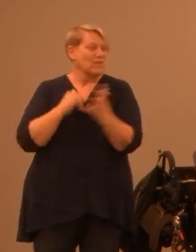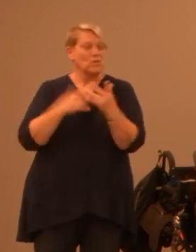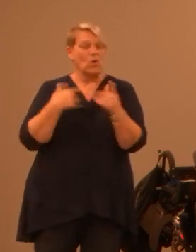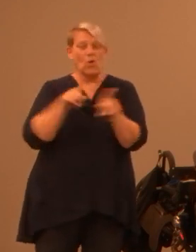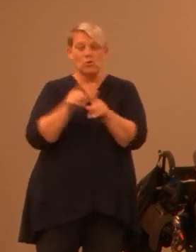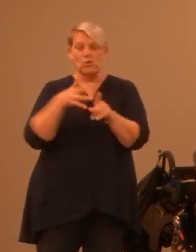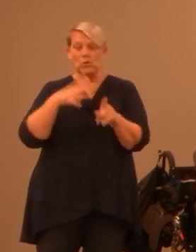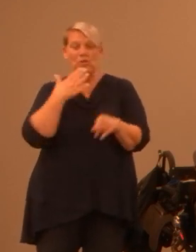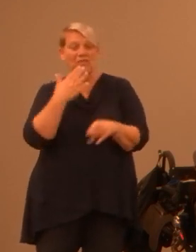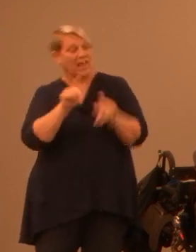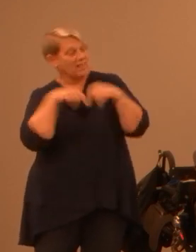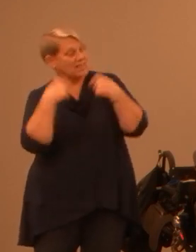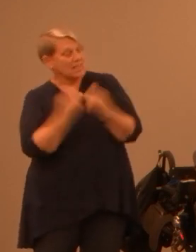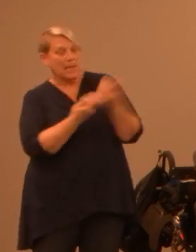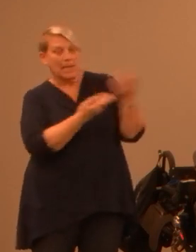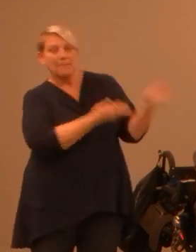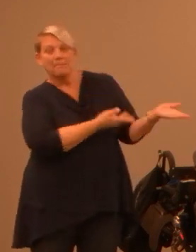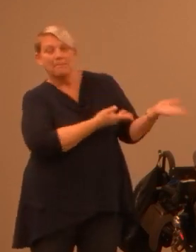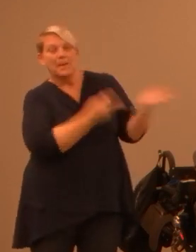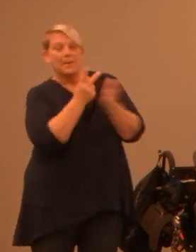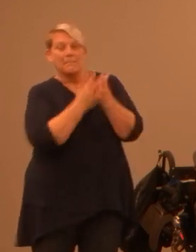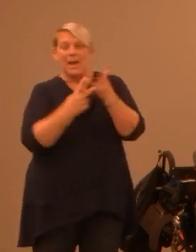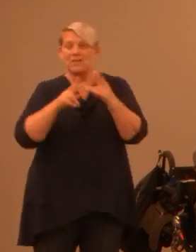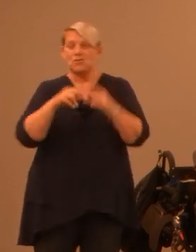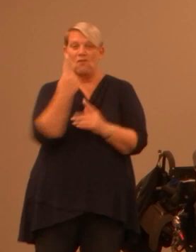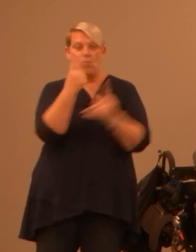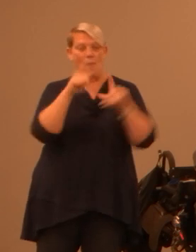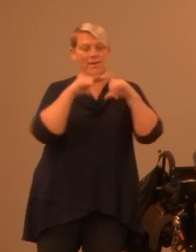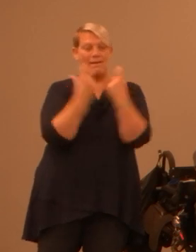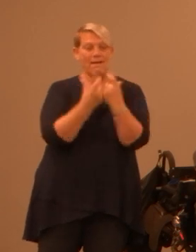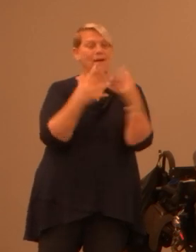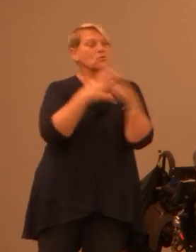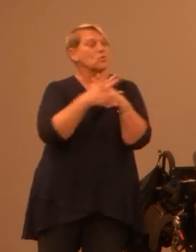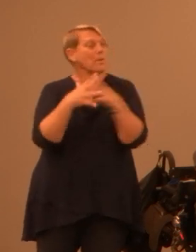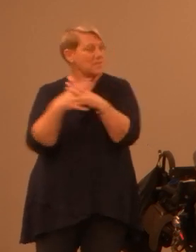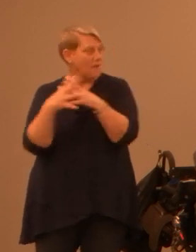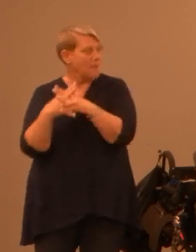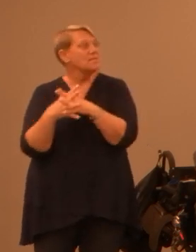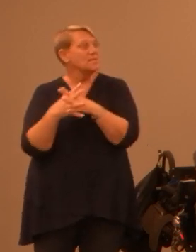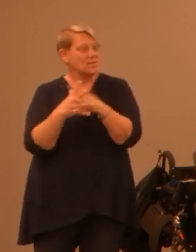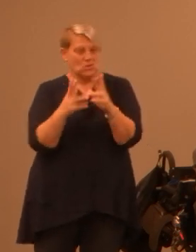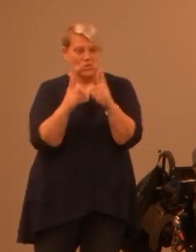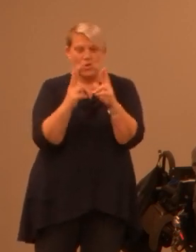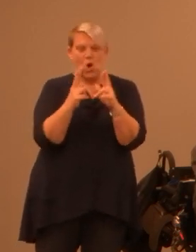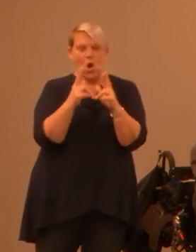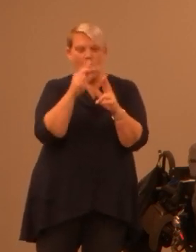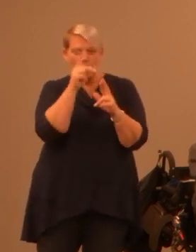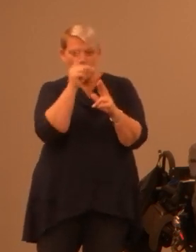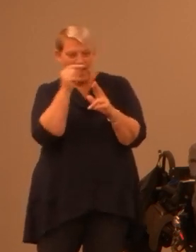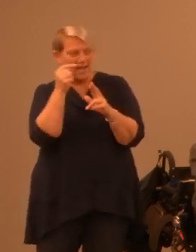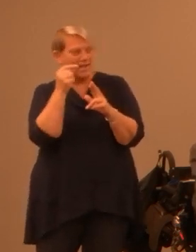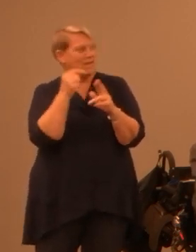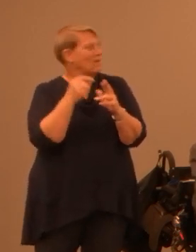to thank the team here who are part of the One Classroom website. I hope we can honour the themes of the video that we saw at the start,